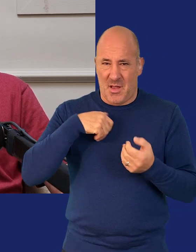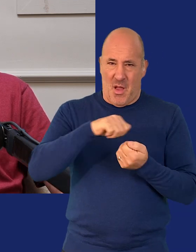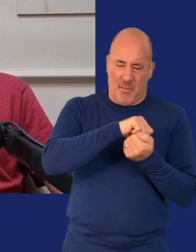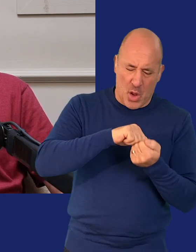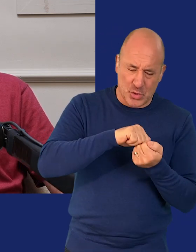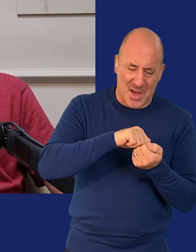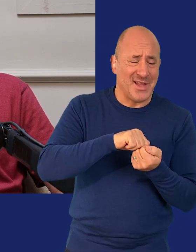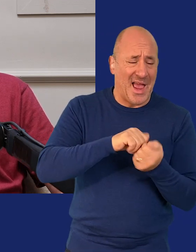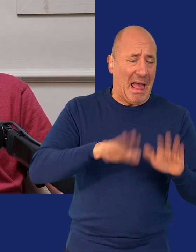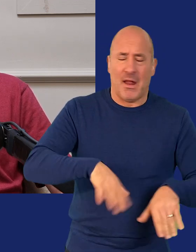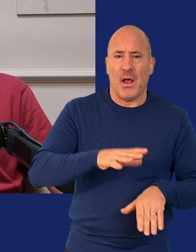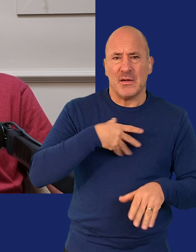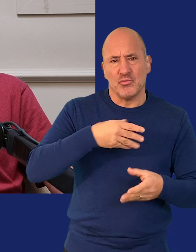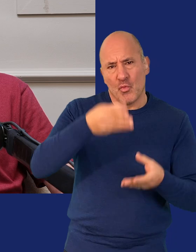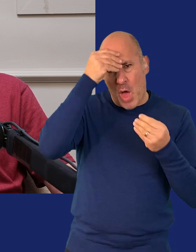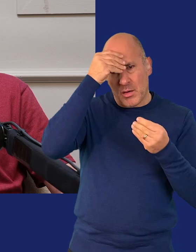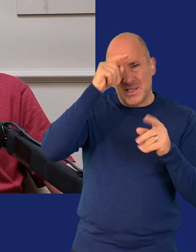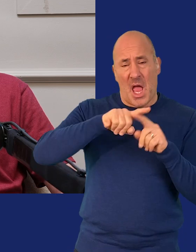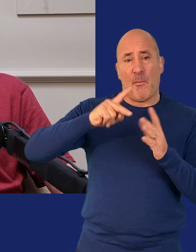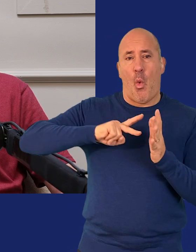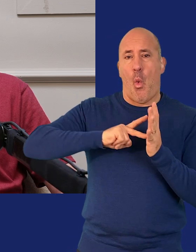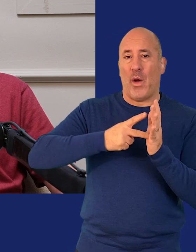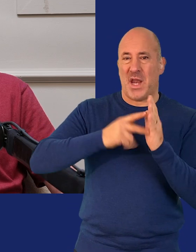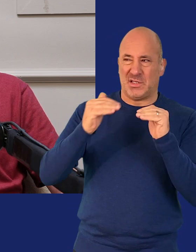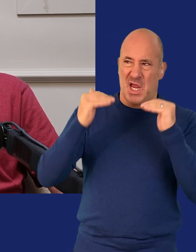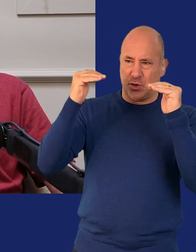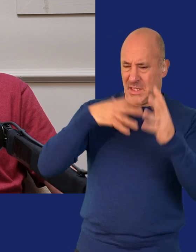apologizing and there's some learning at an organizational level.